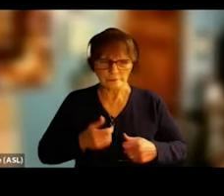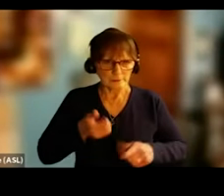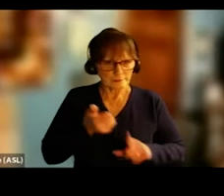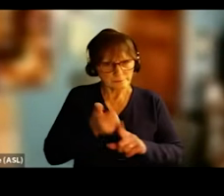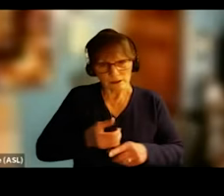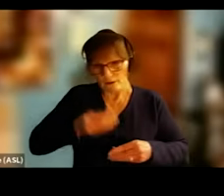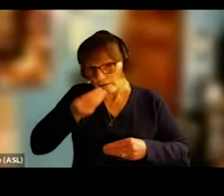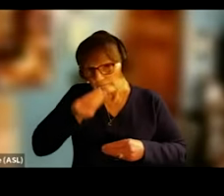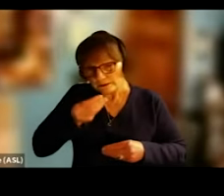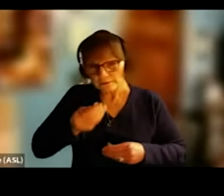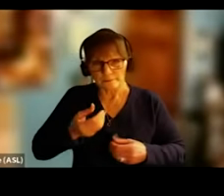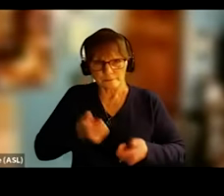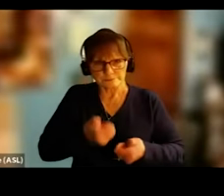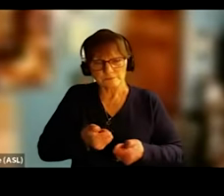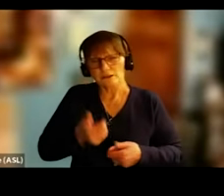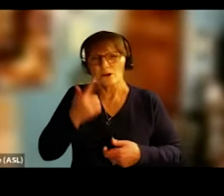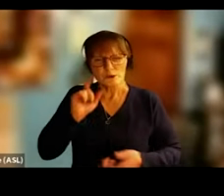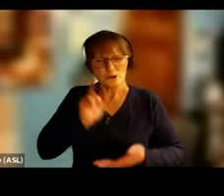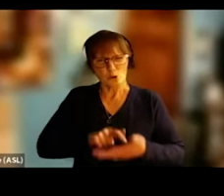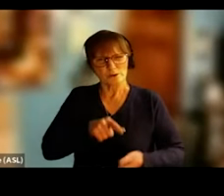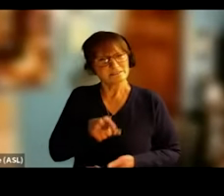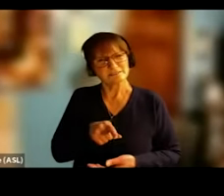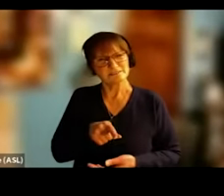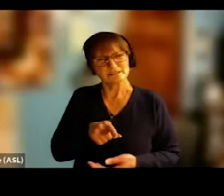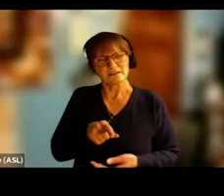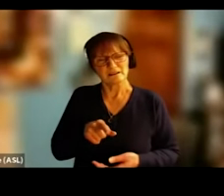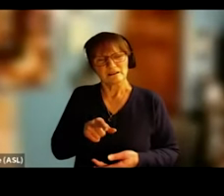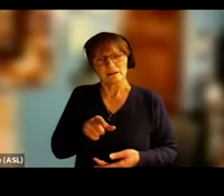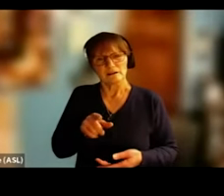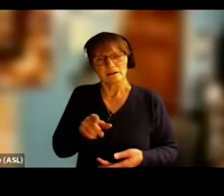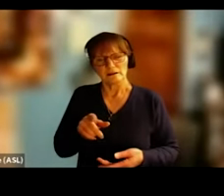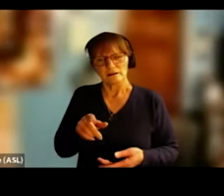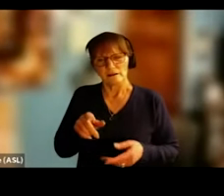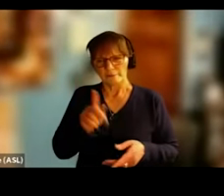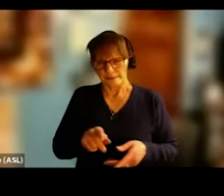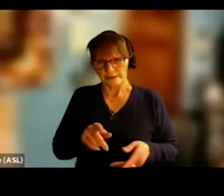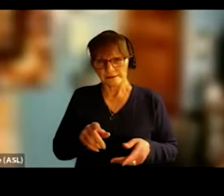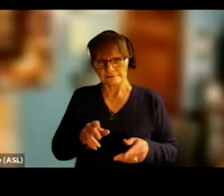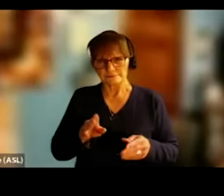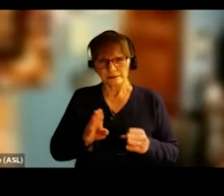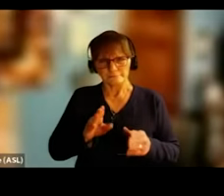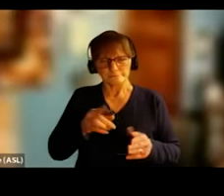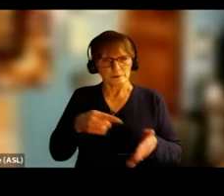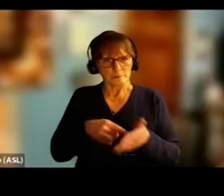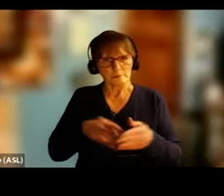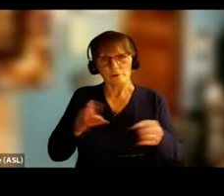But this is what we're seeing. We see that these permanent supportive housing programs or Housing First are saying,